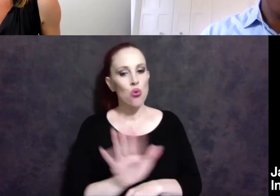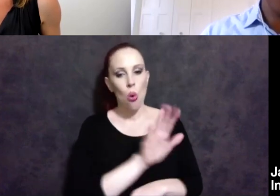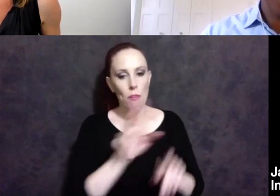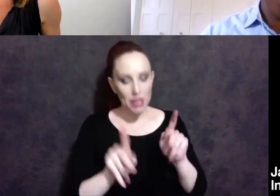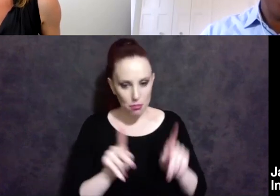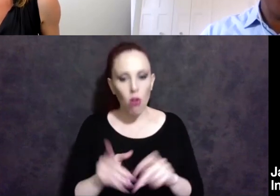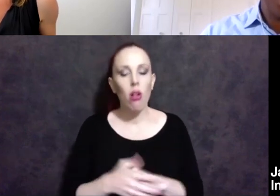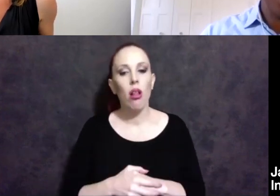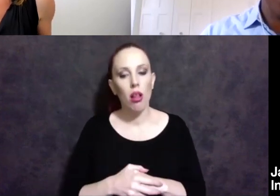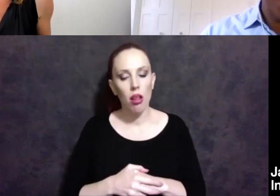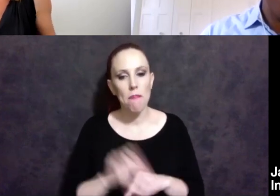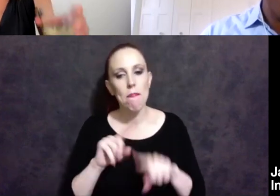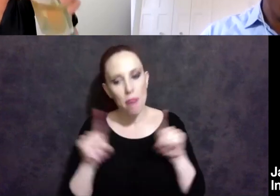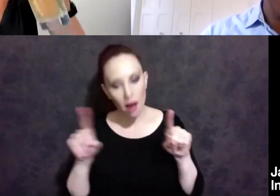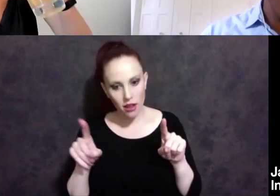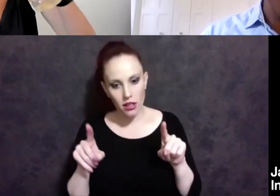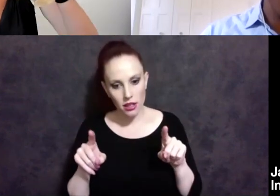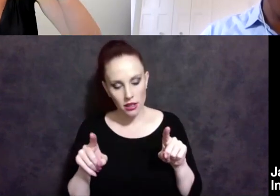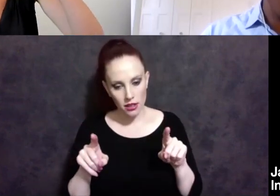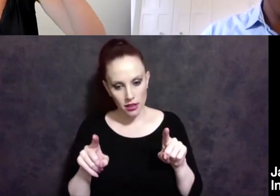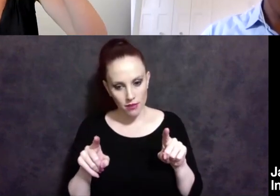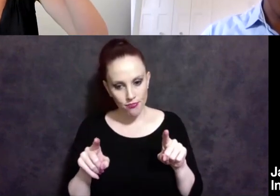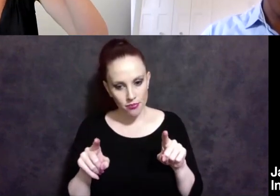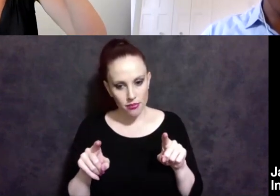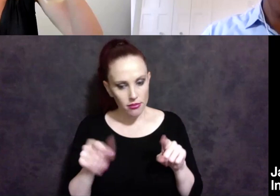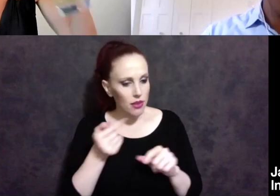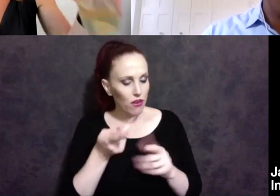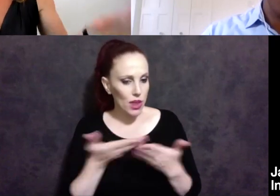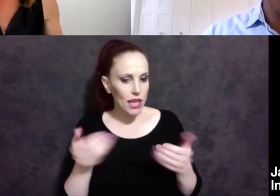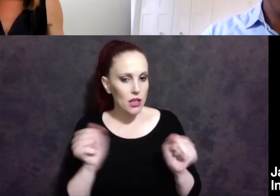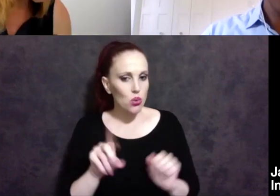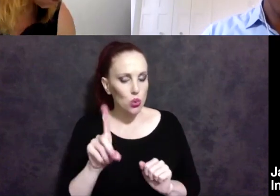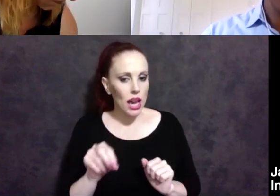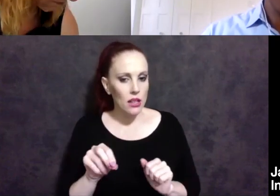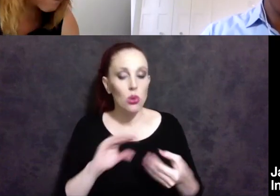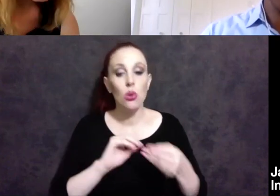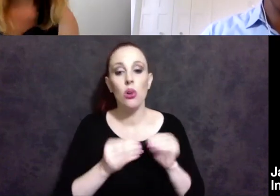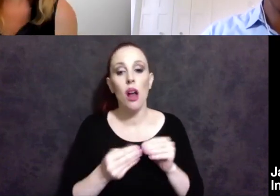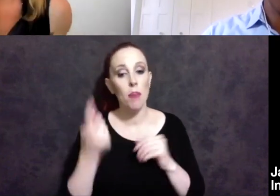is a couple of things that you can do. Number one, I would say absolutely just carve out